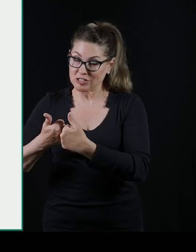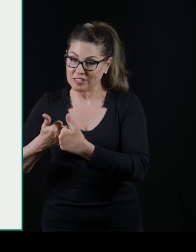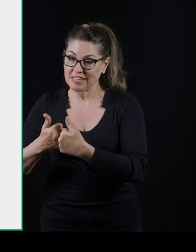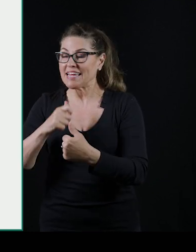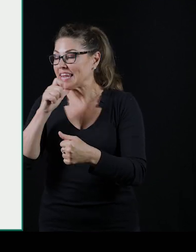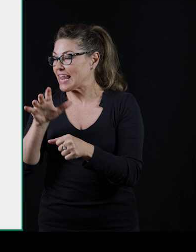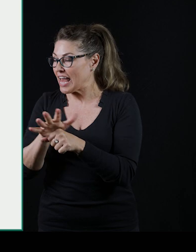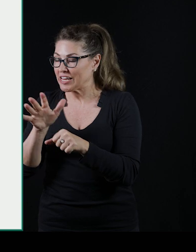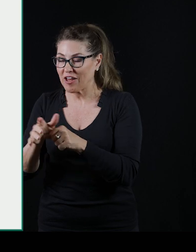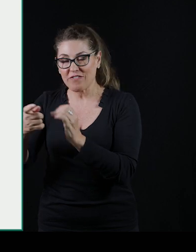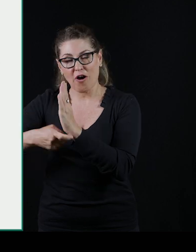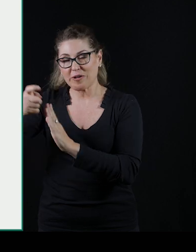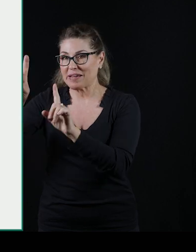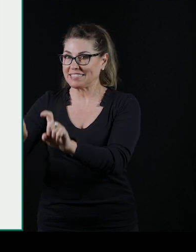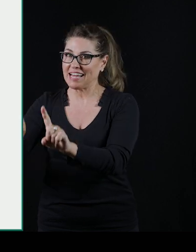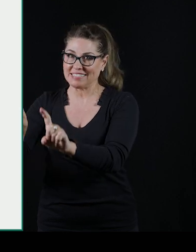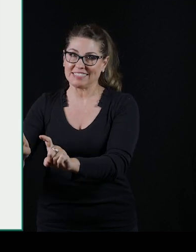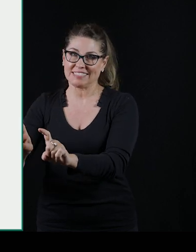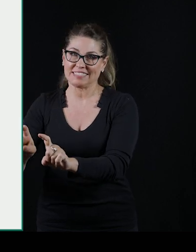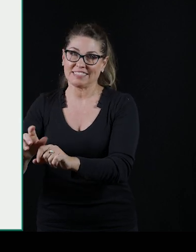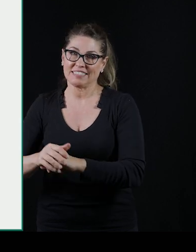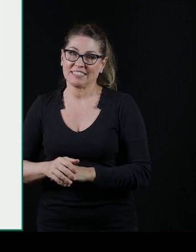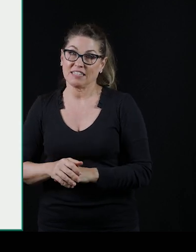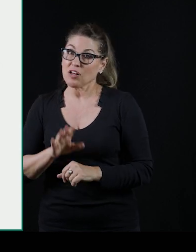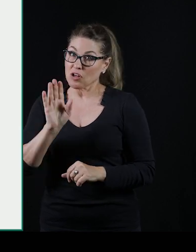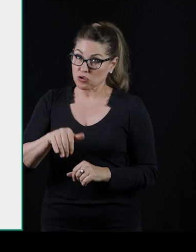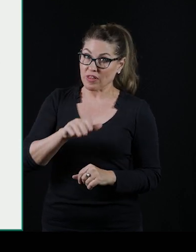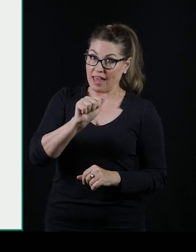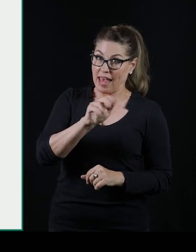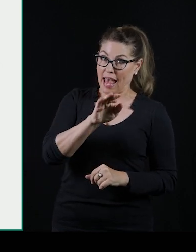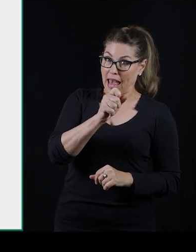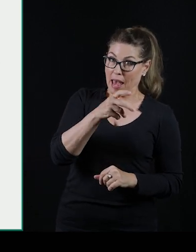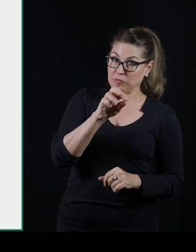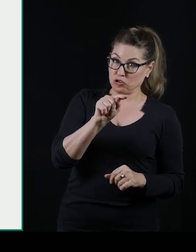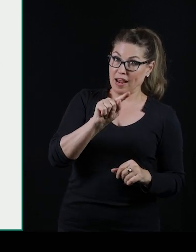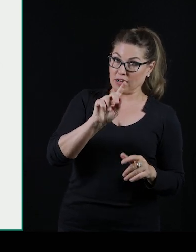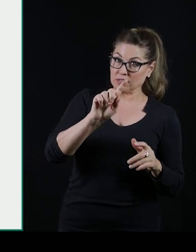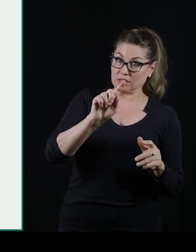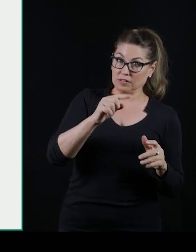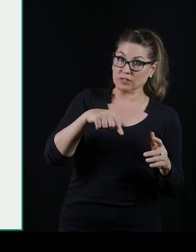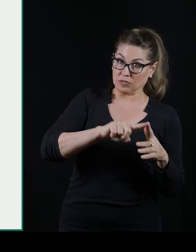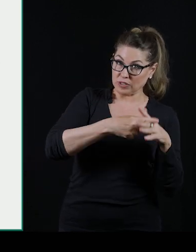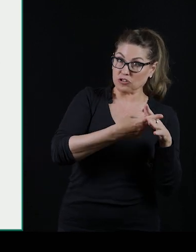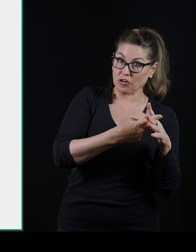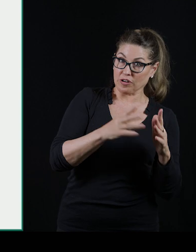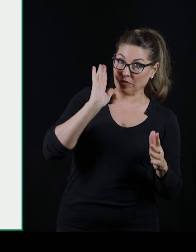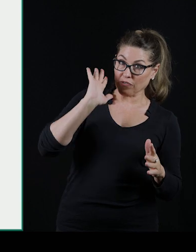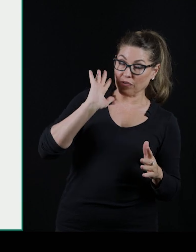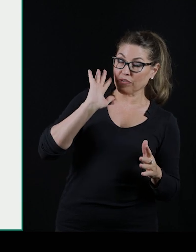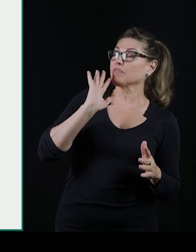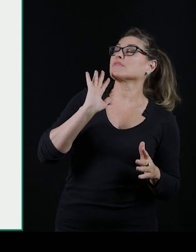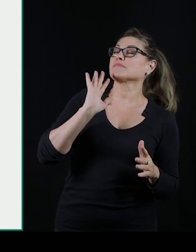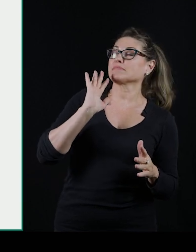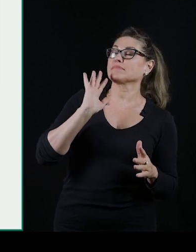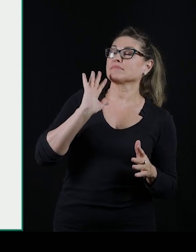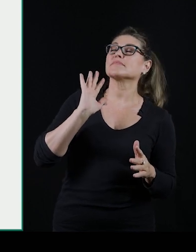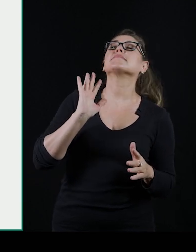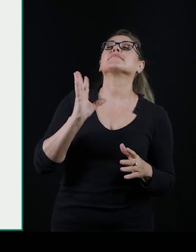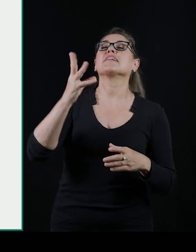of existing automated tests. So the introduction of that abstraction that I mentioned earlier for which cloud to run sessions on, actually